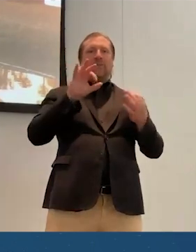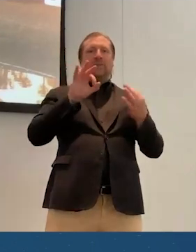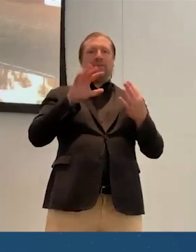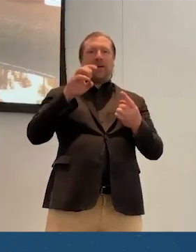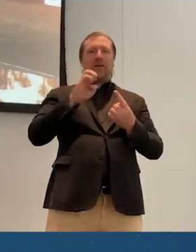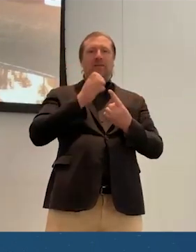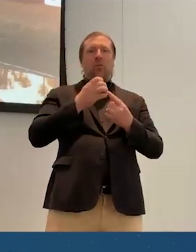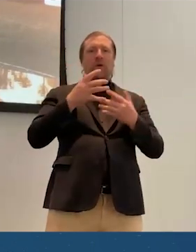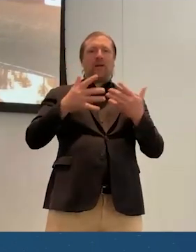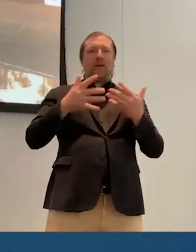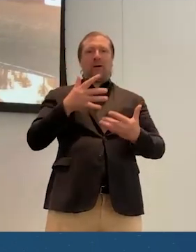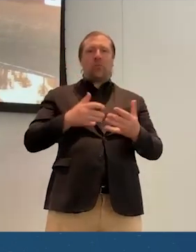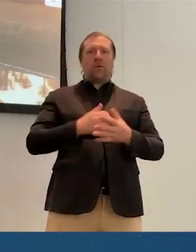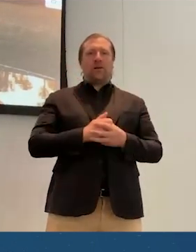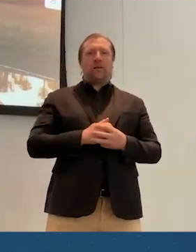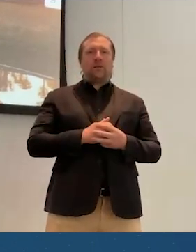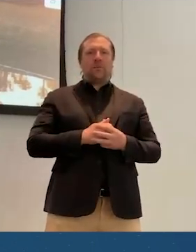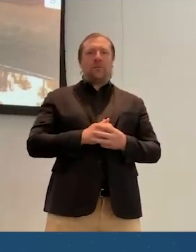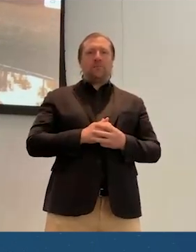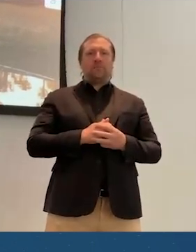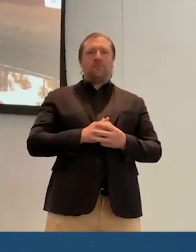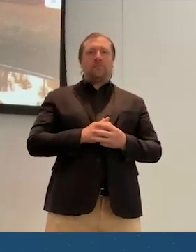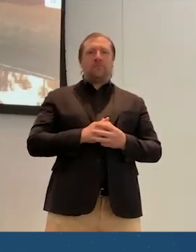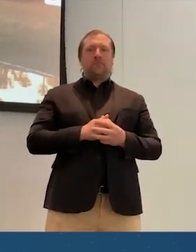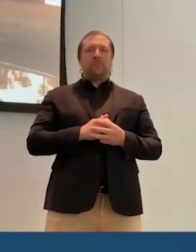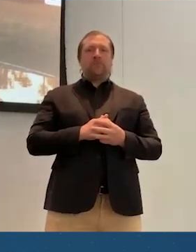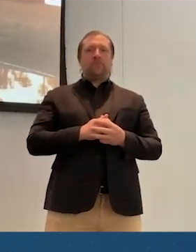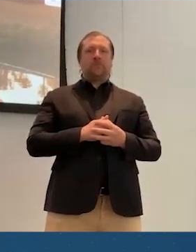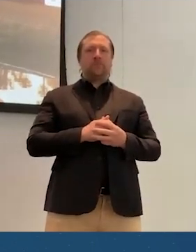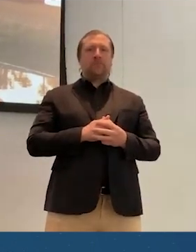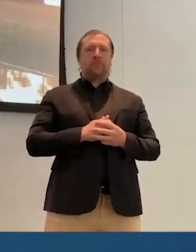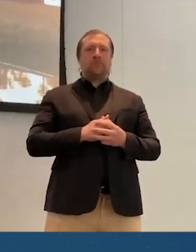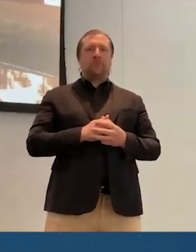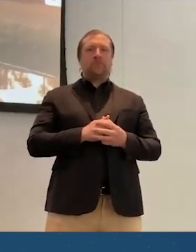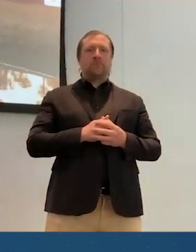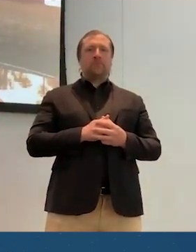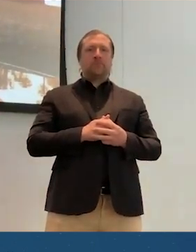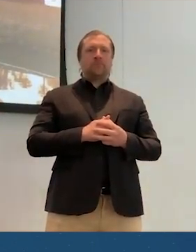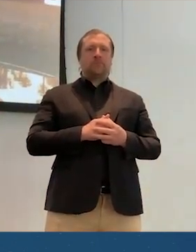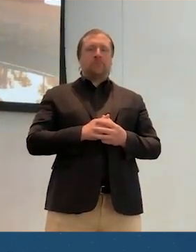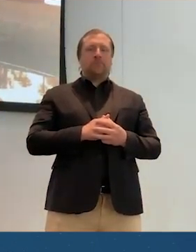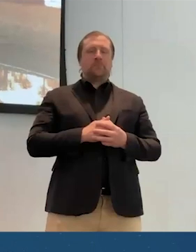As the iterations advanced, the feeling of truly walking--